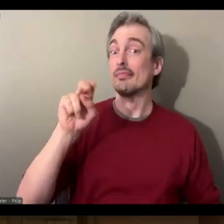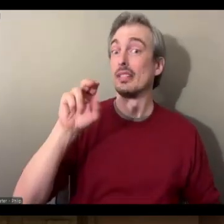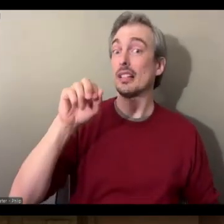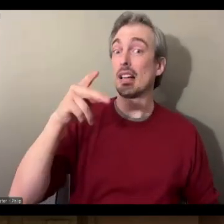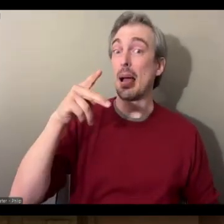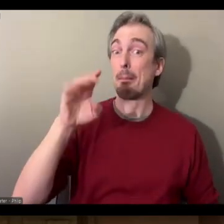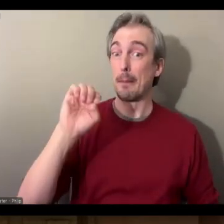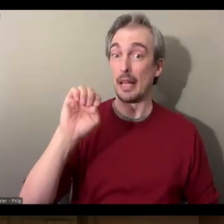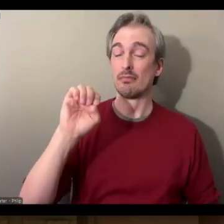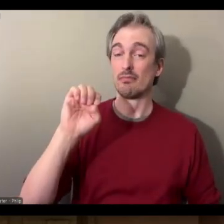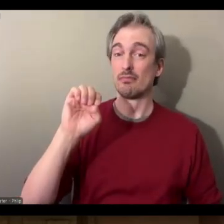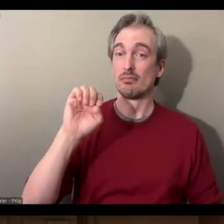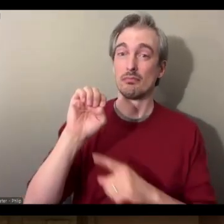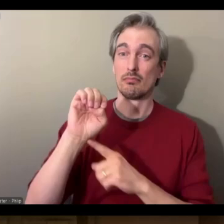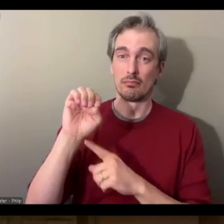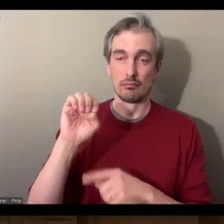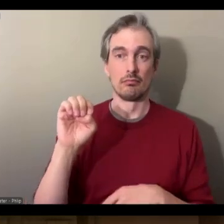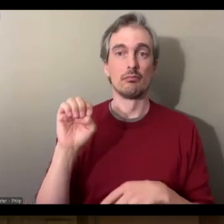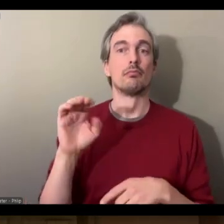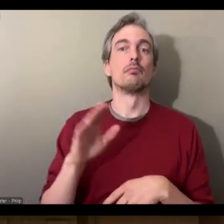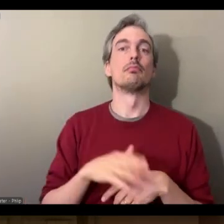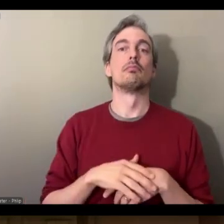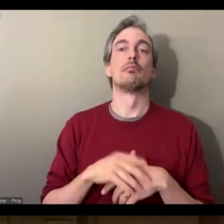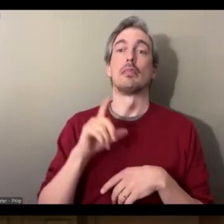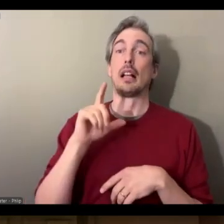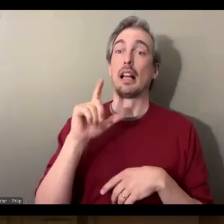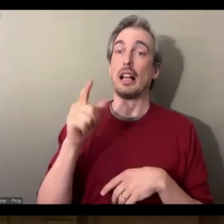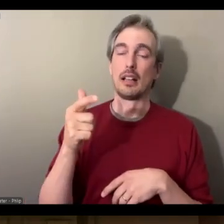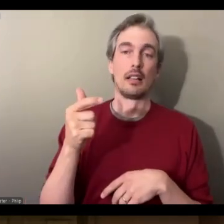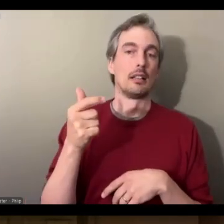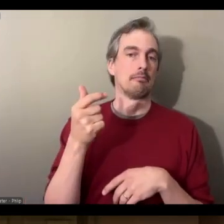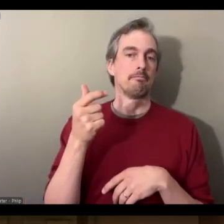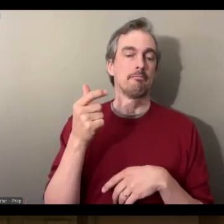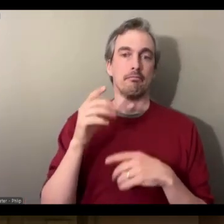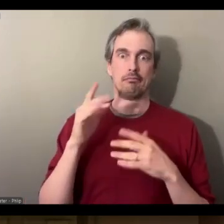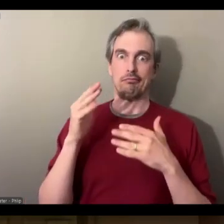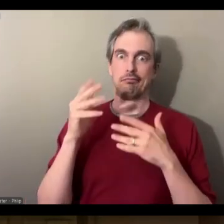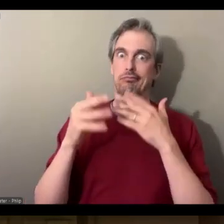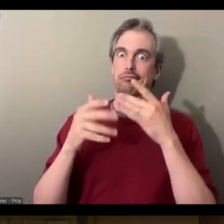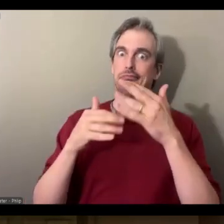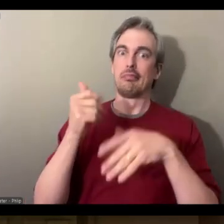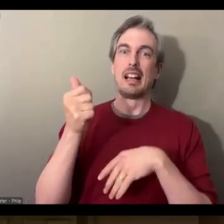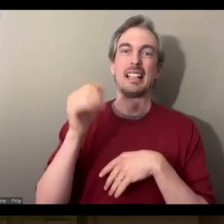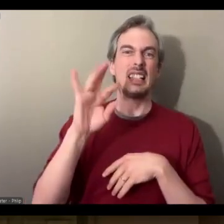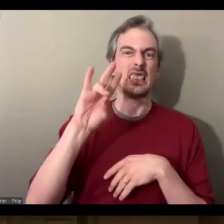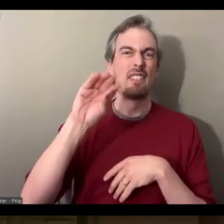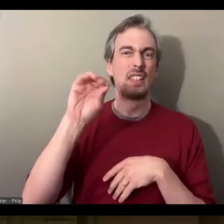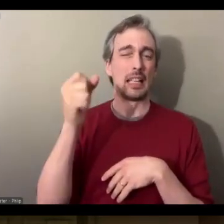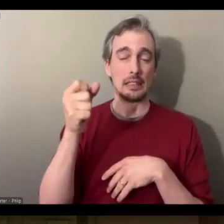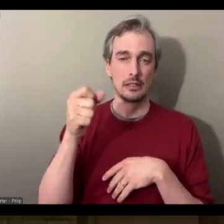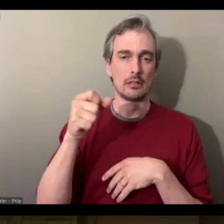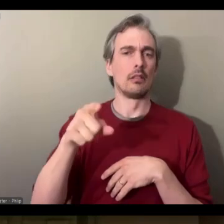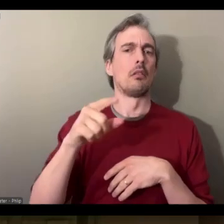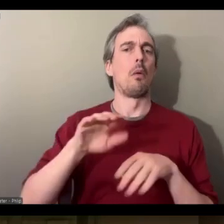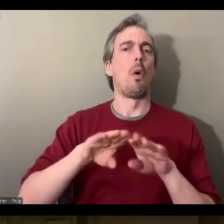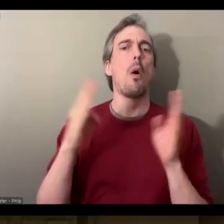the World Trade Center opened. And transformed this whole area in ways that really... Permeate